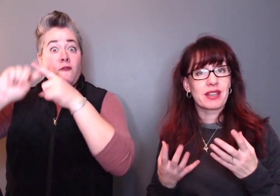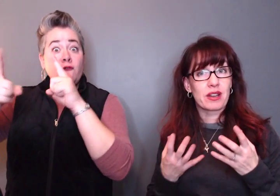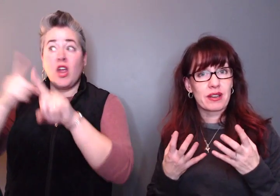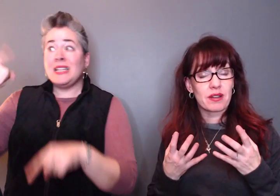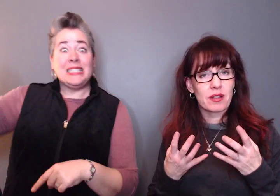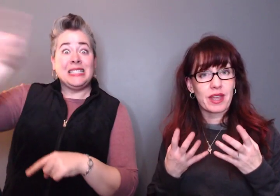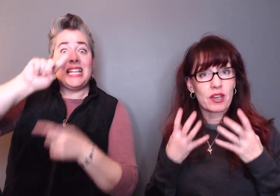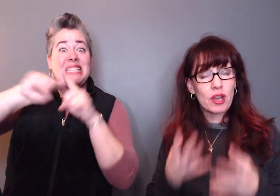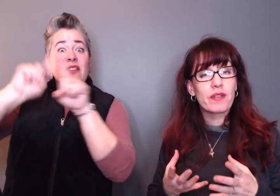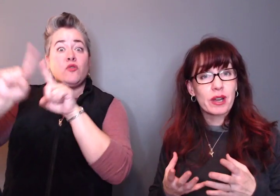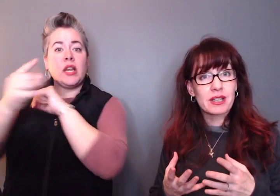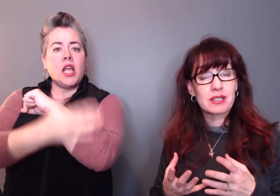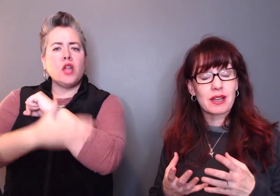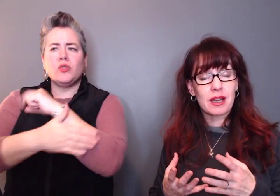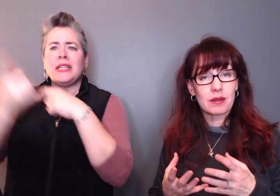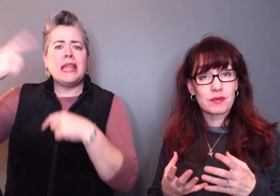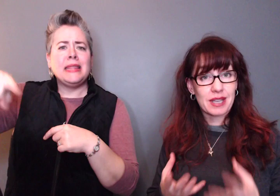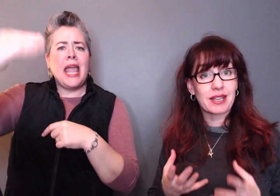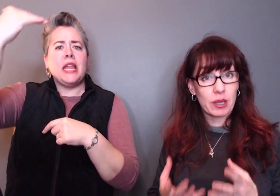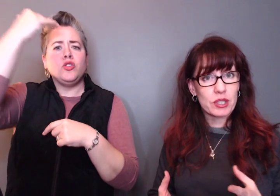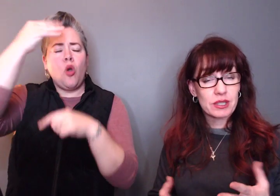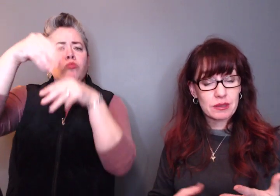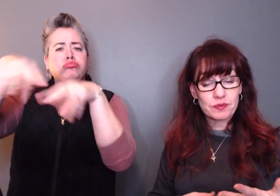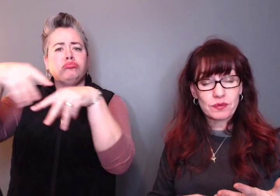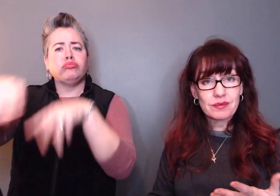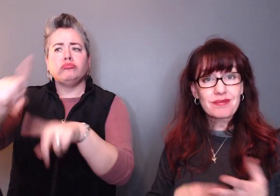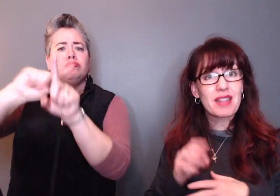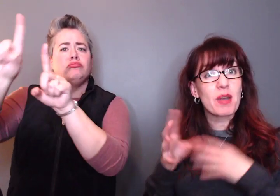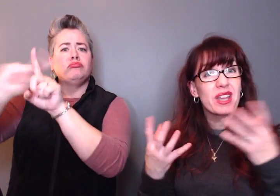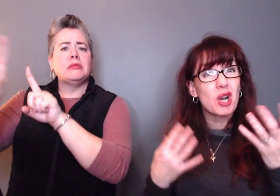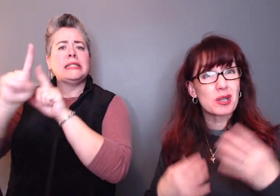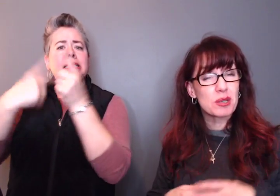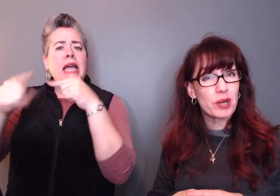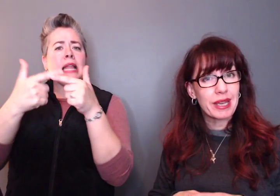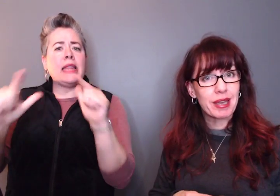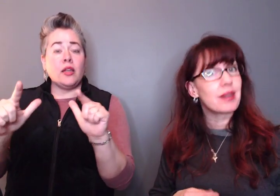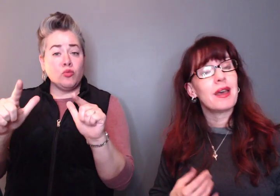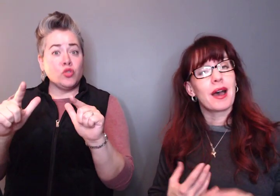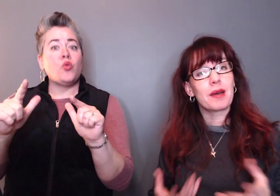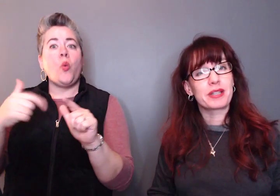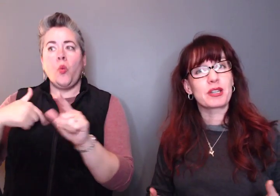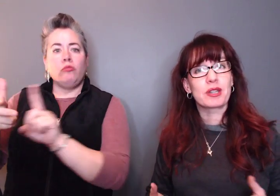that know various sign languages that we can also bring in potentially